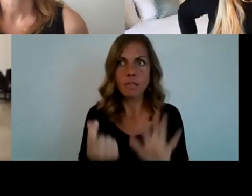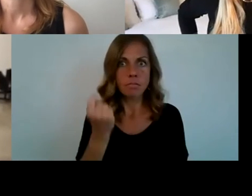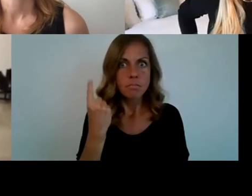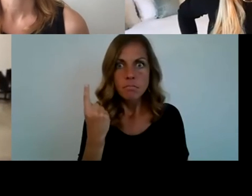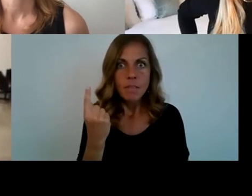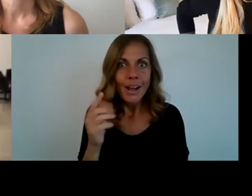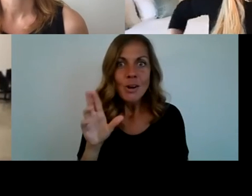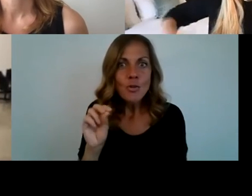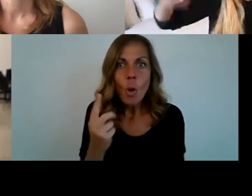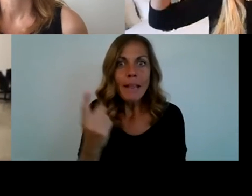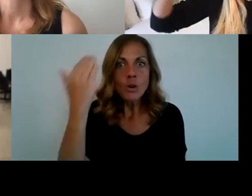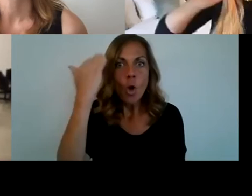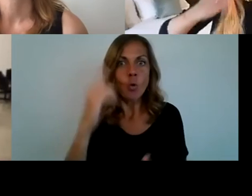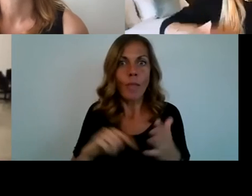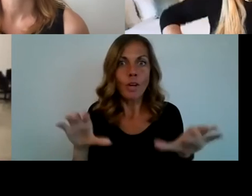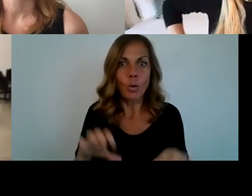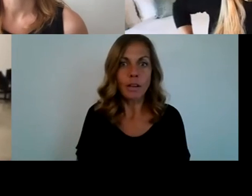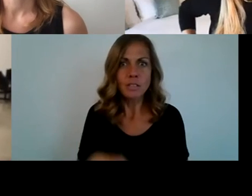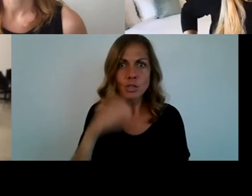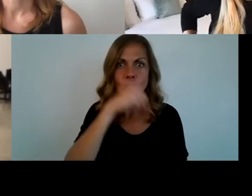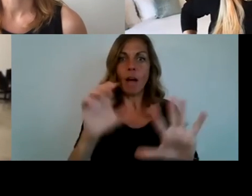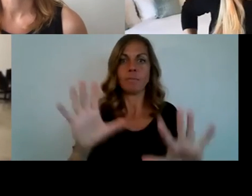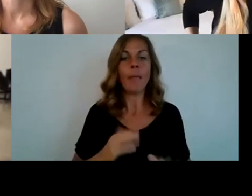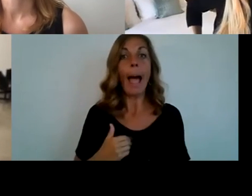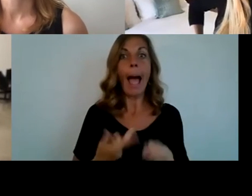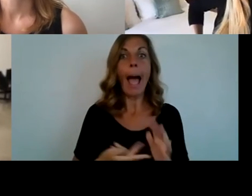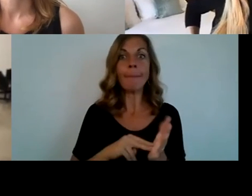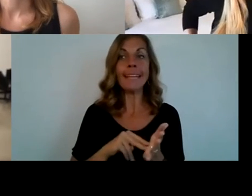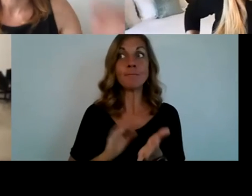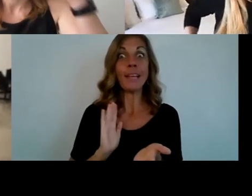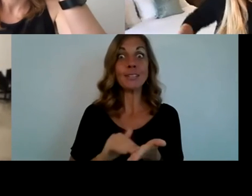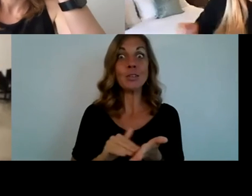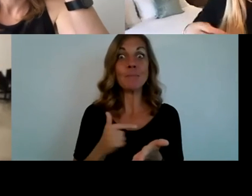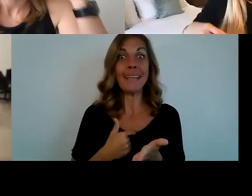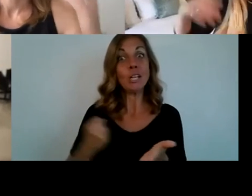doing. Like, I mean, shit, sorry, excuse me. Bleep. Shoot.